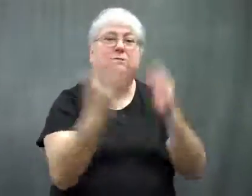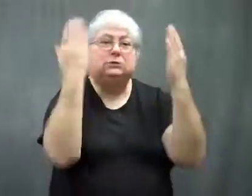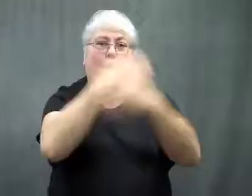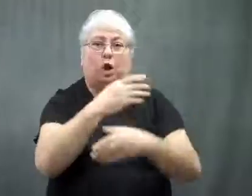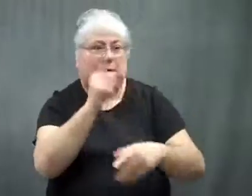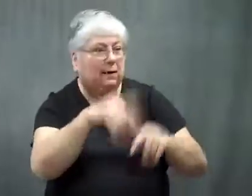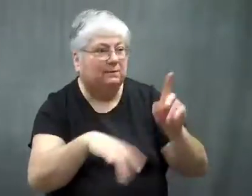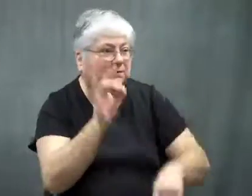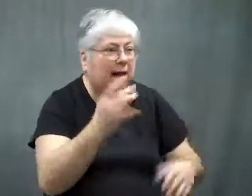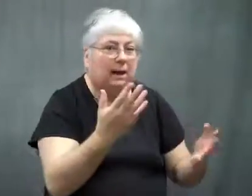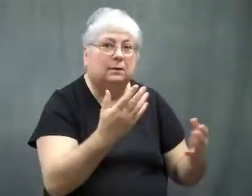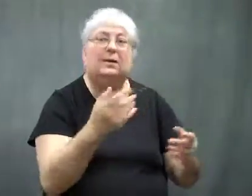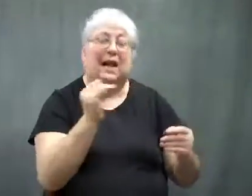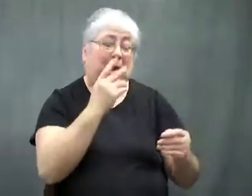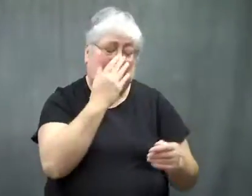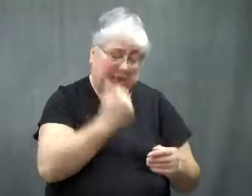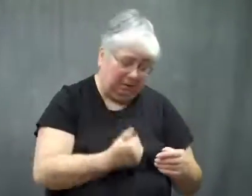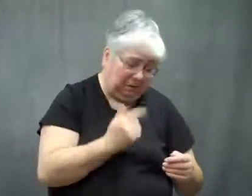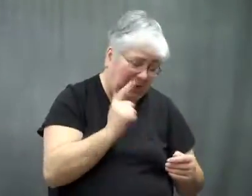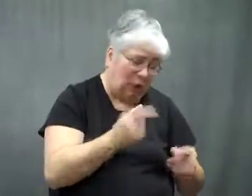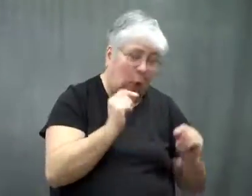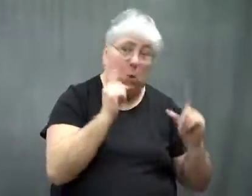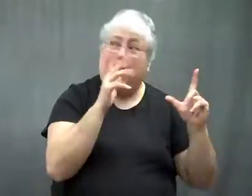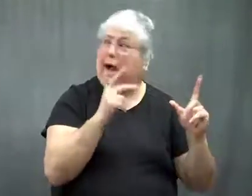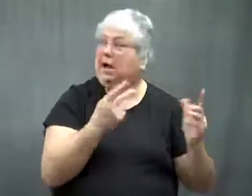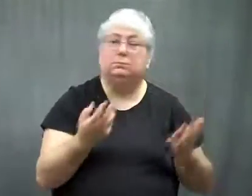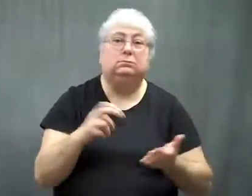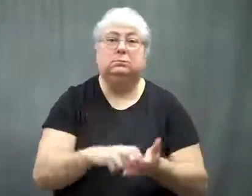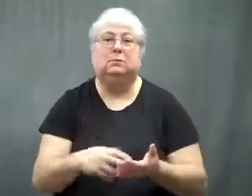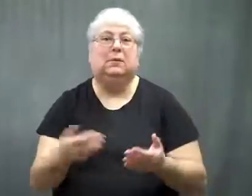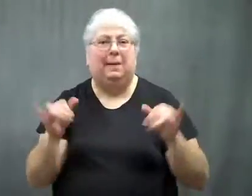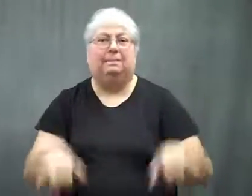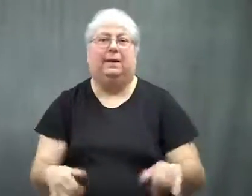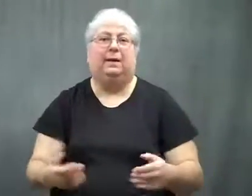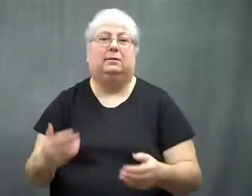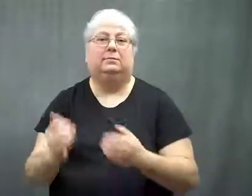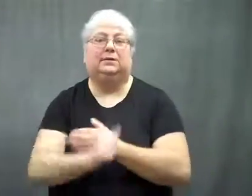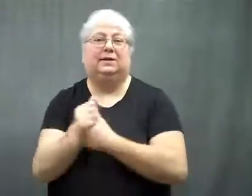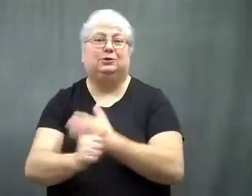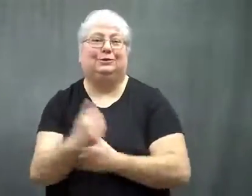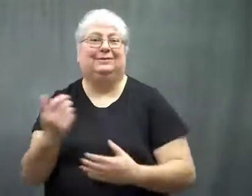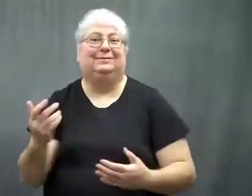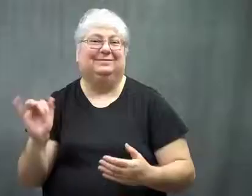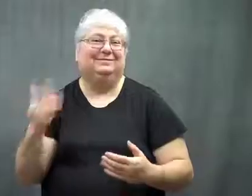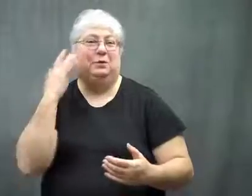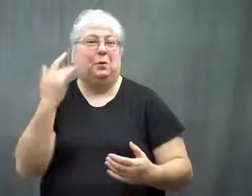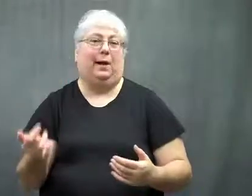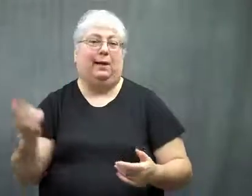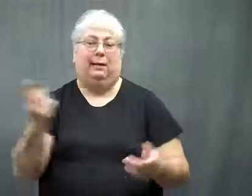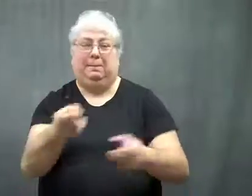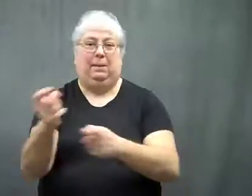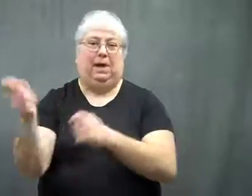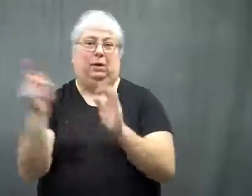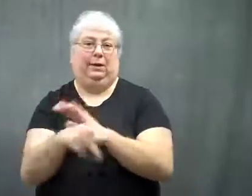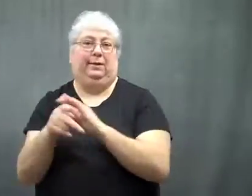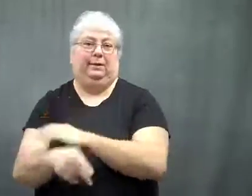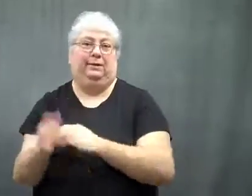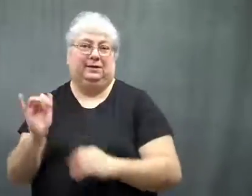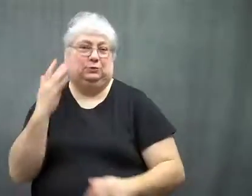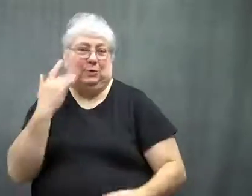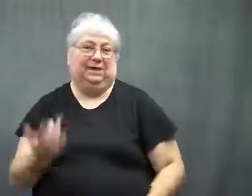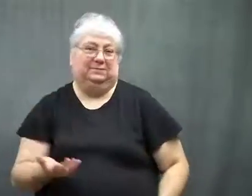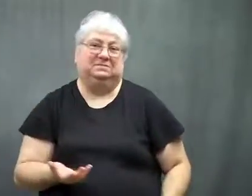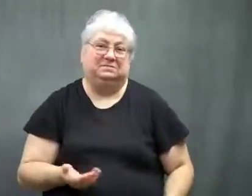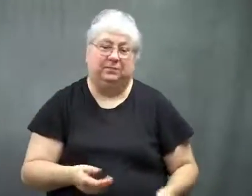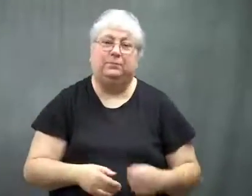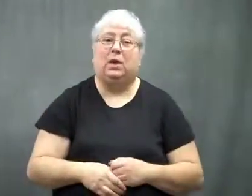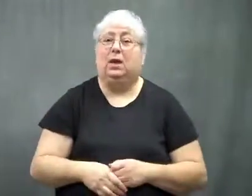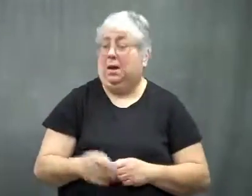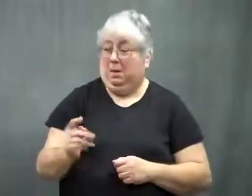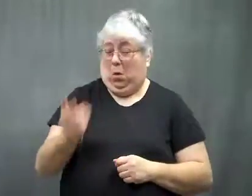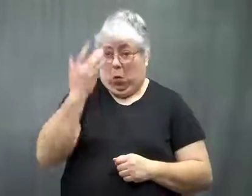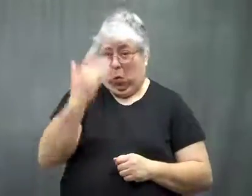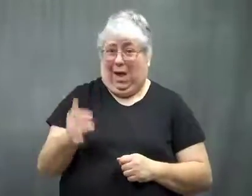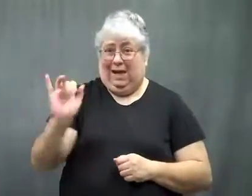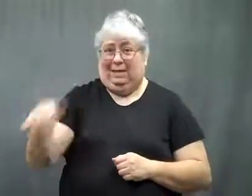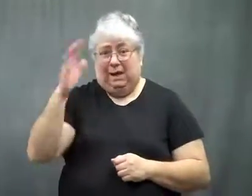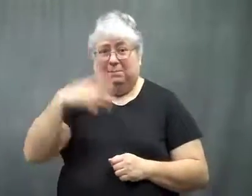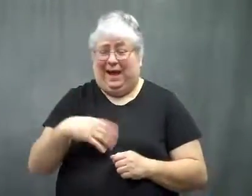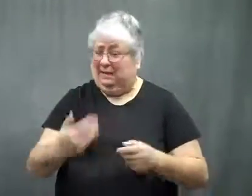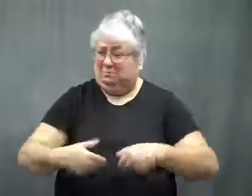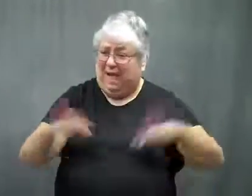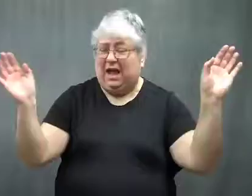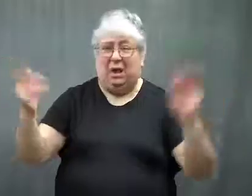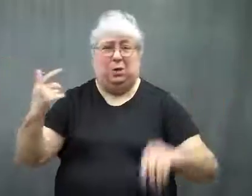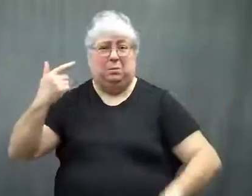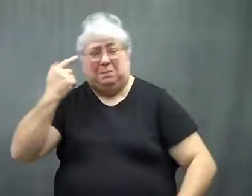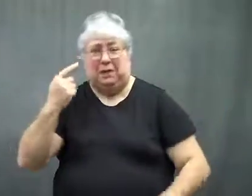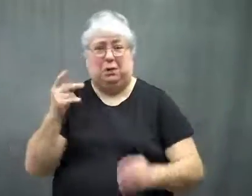They'd be hard to find in the dark. Later, they would awaken and be dangerous again.